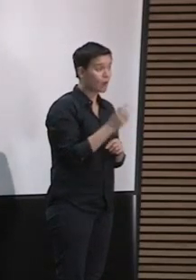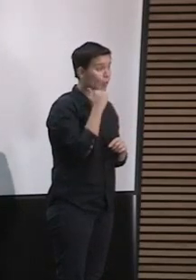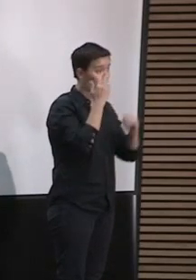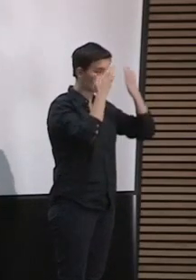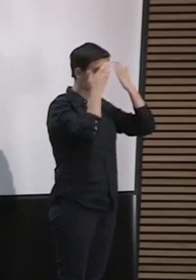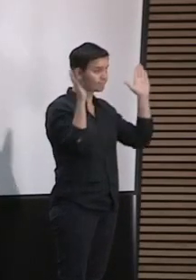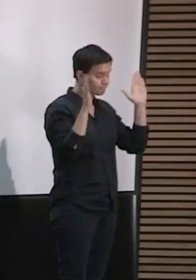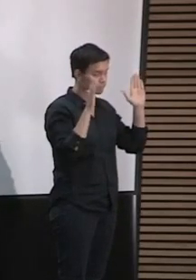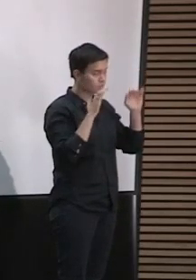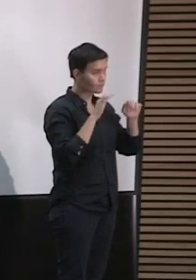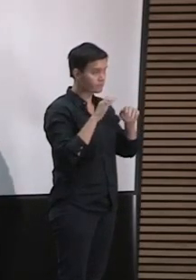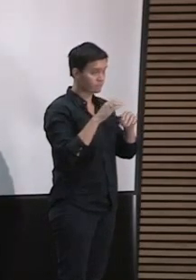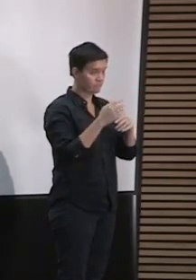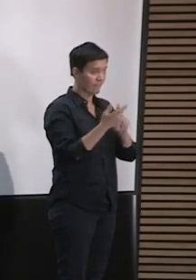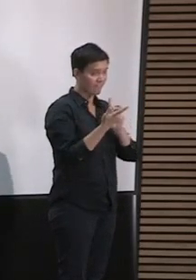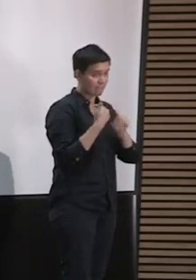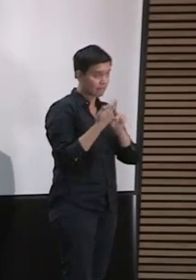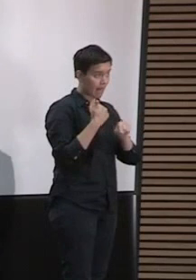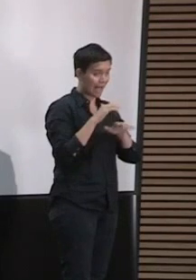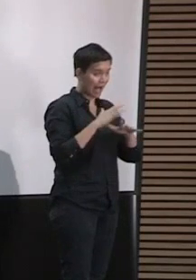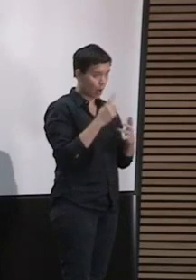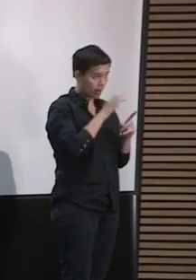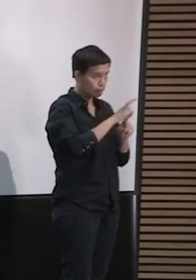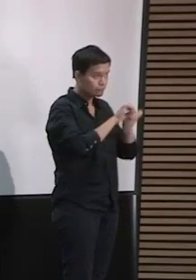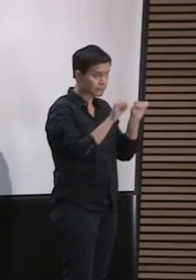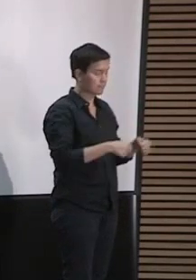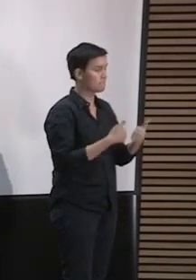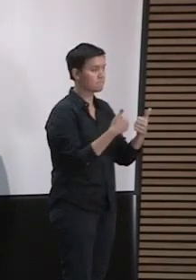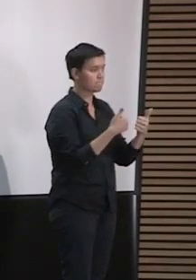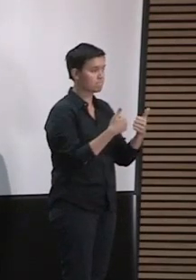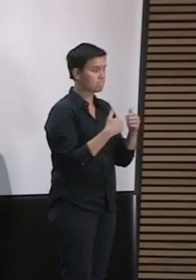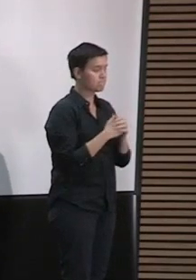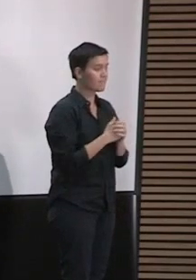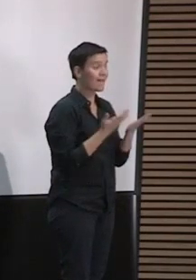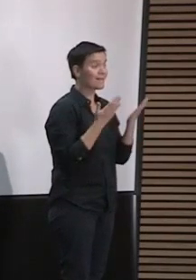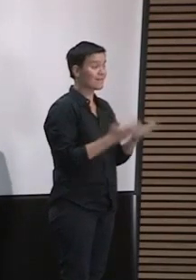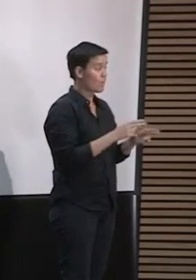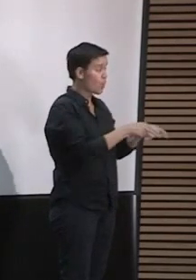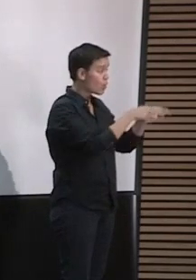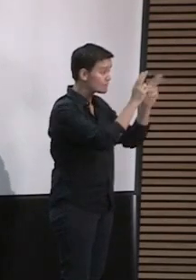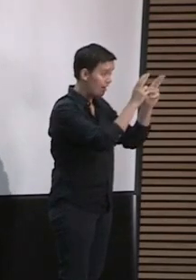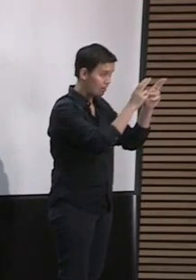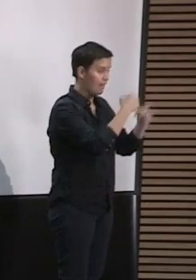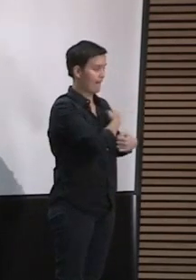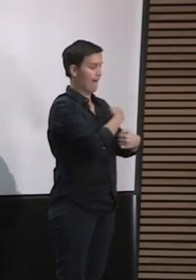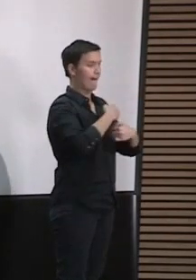with any thing that we experience. But another signal that we constantly lock for improvements all the way